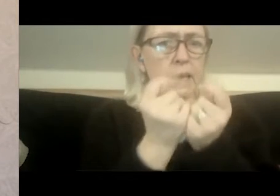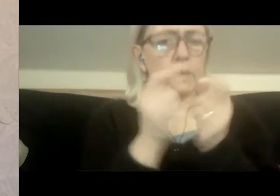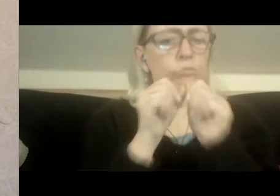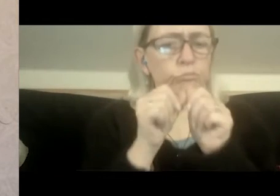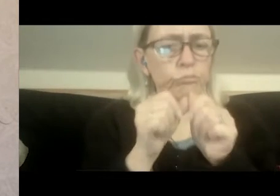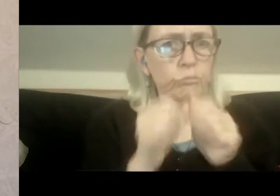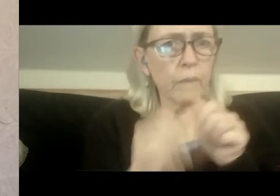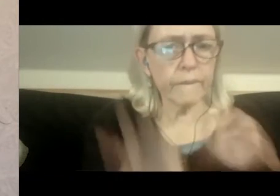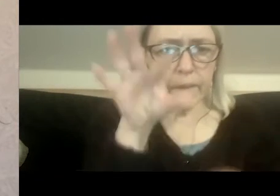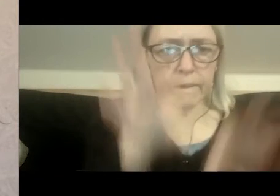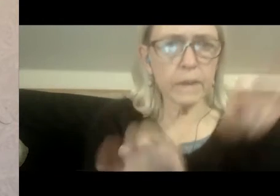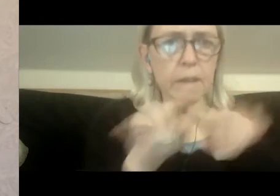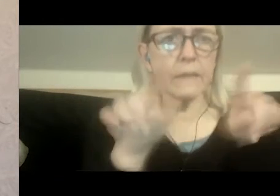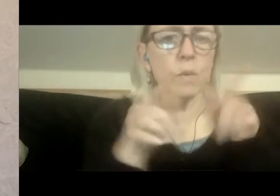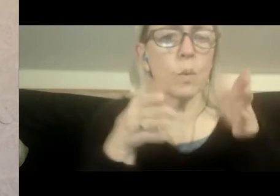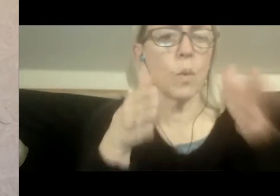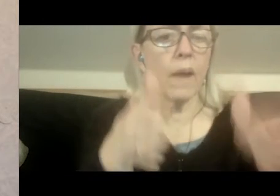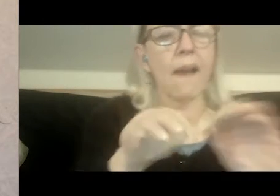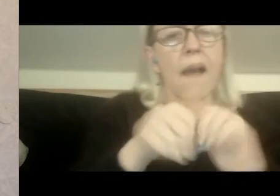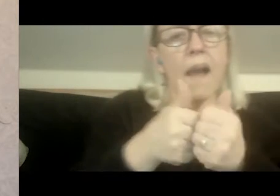even in a remote learning and working environment.